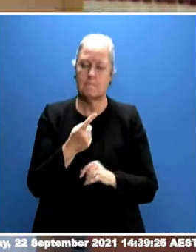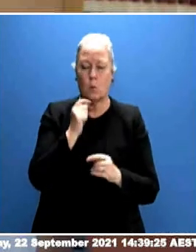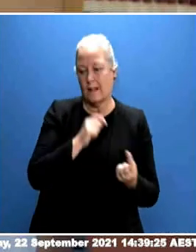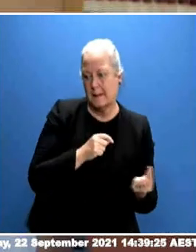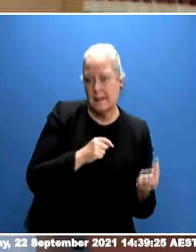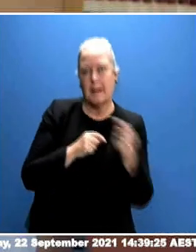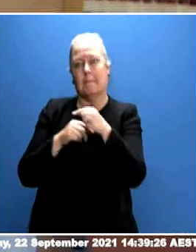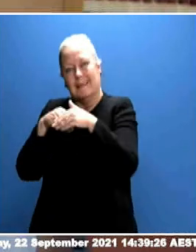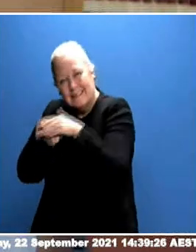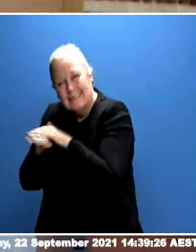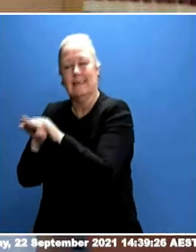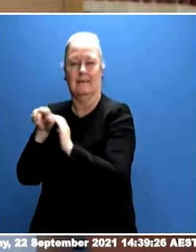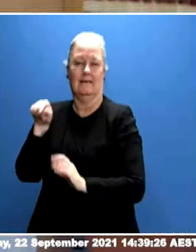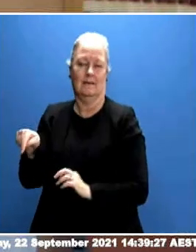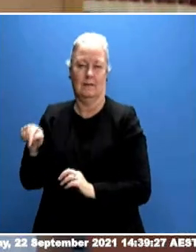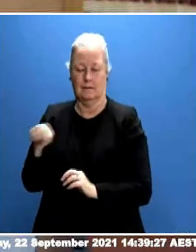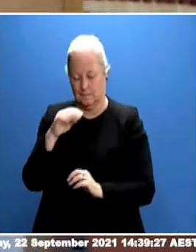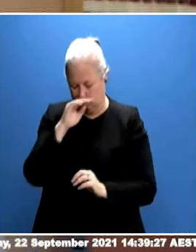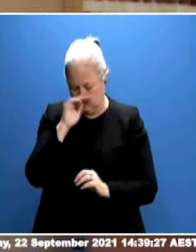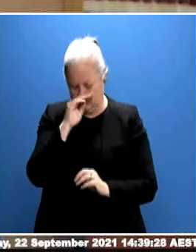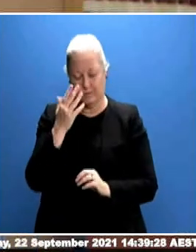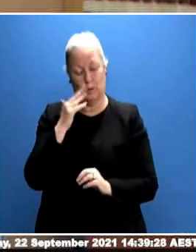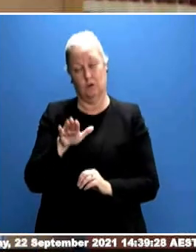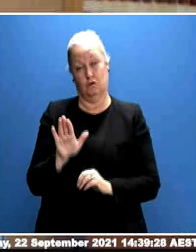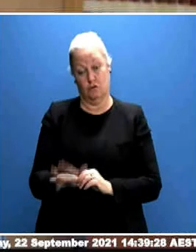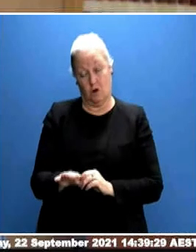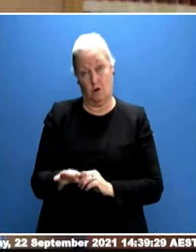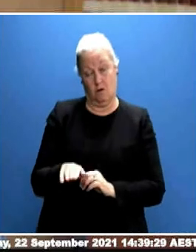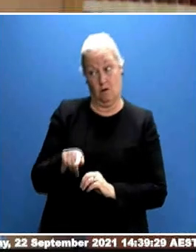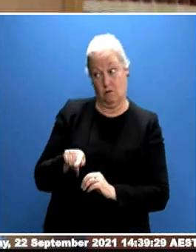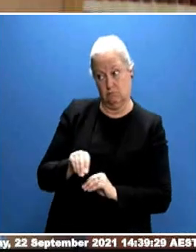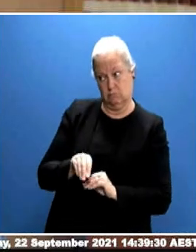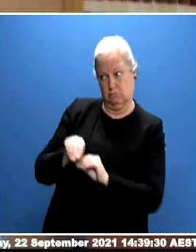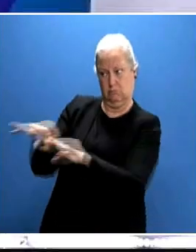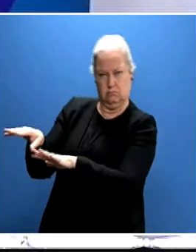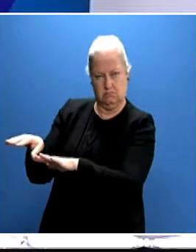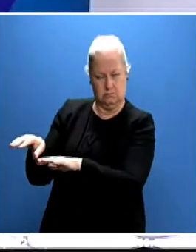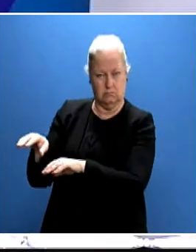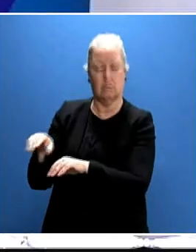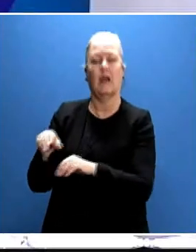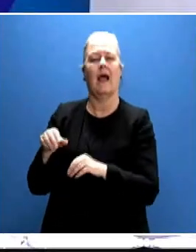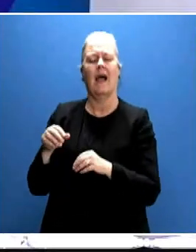All right, well when a child gets admitted, how does the process work